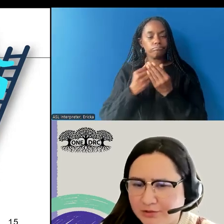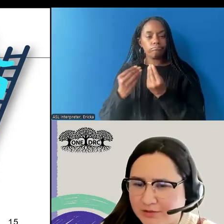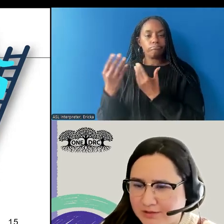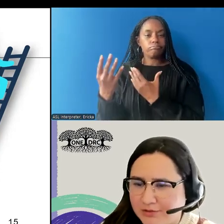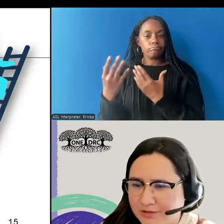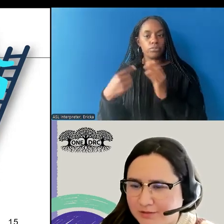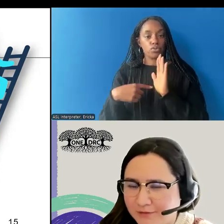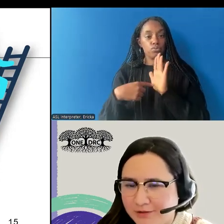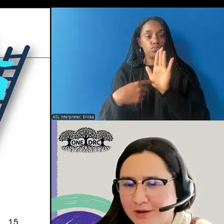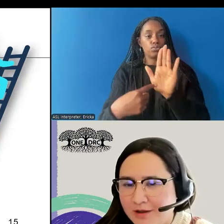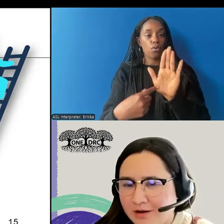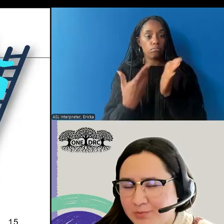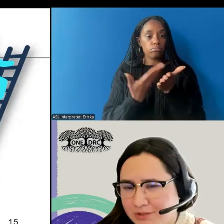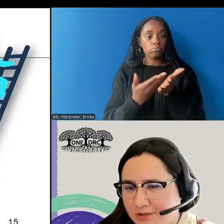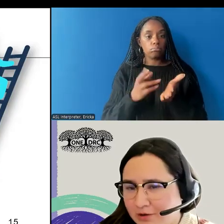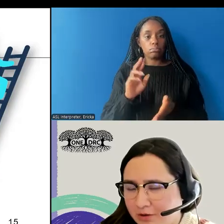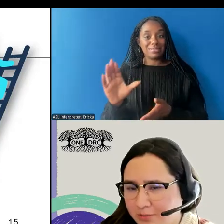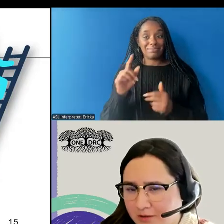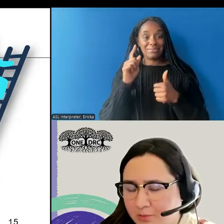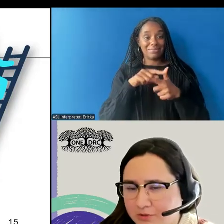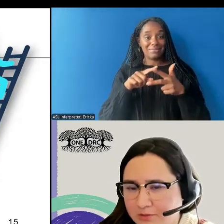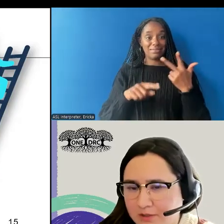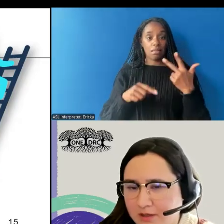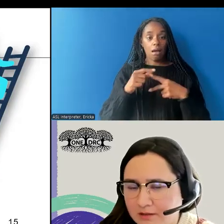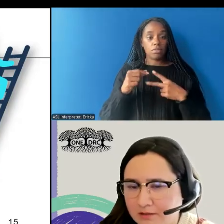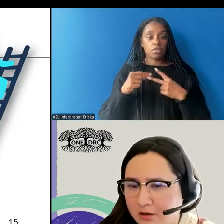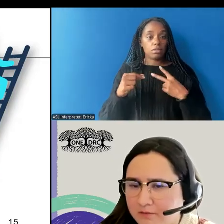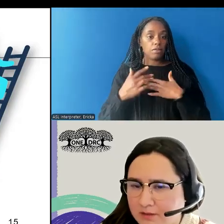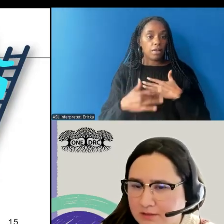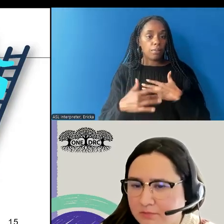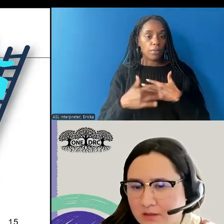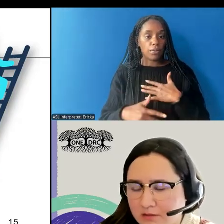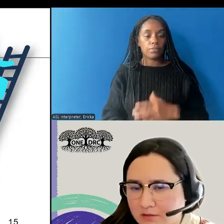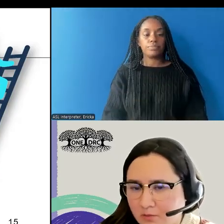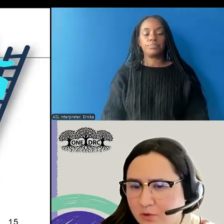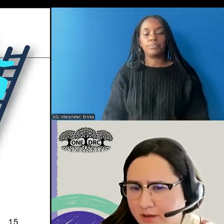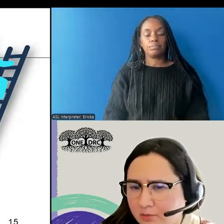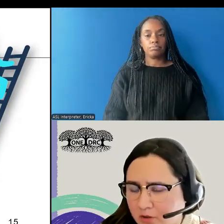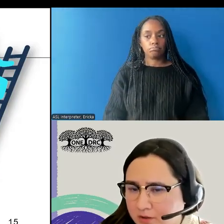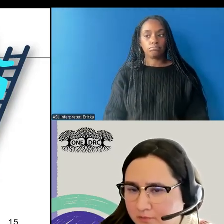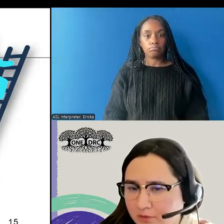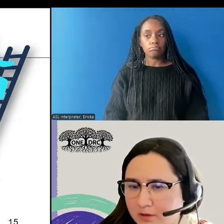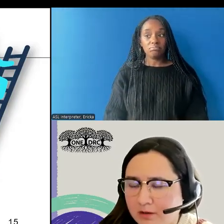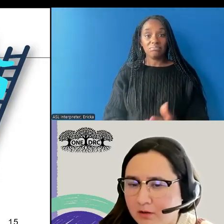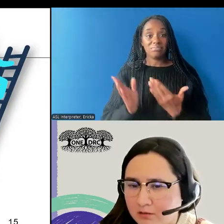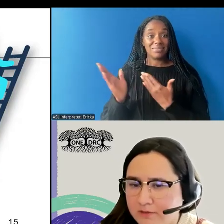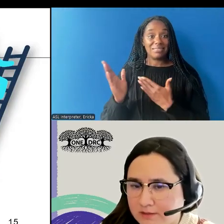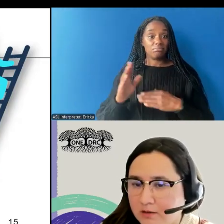Look, these are the different options that are available to me. And all of these me, what I am looking for and all of these can,